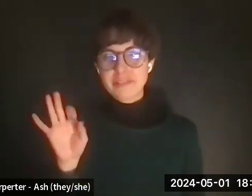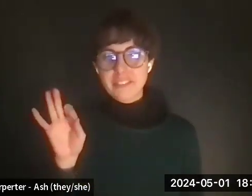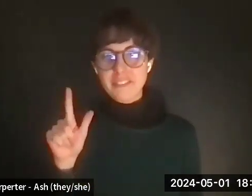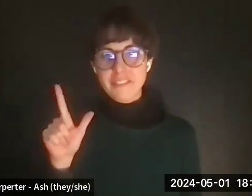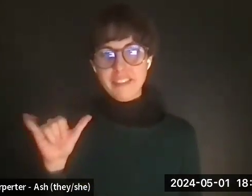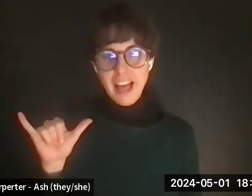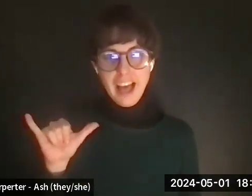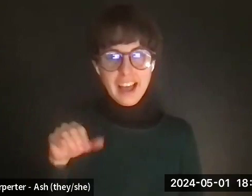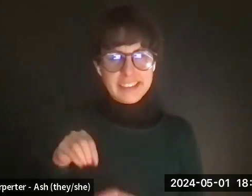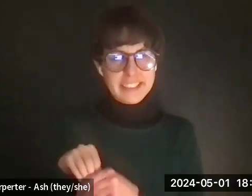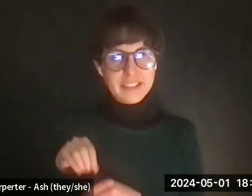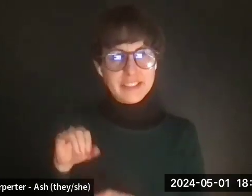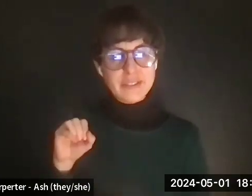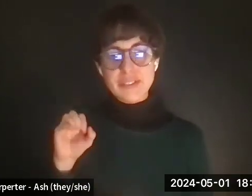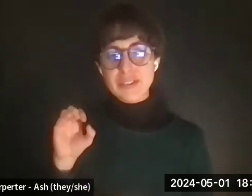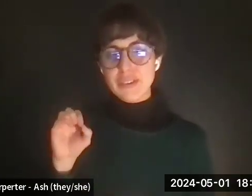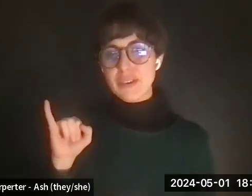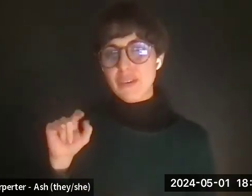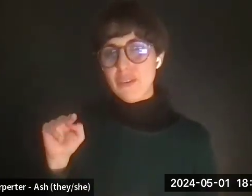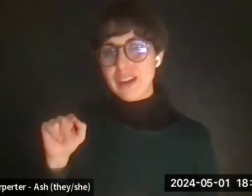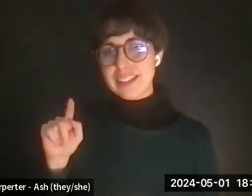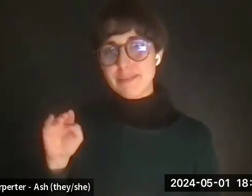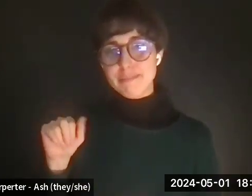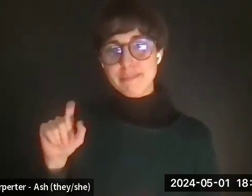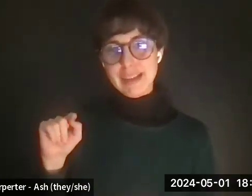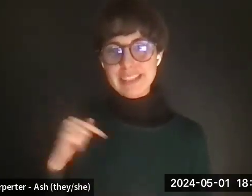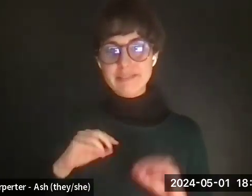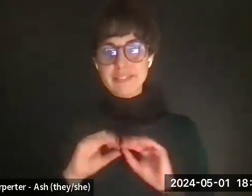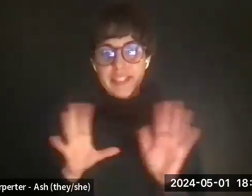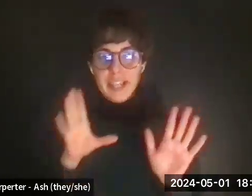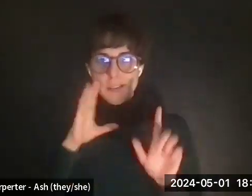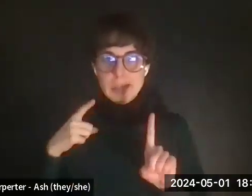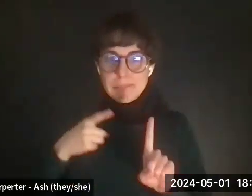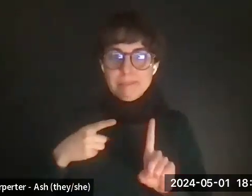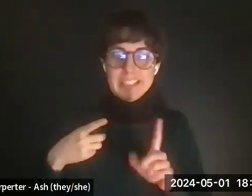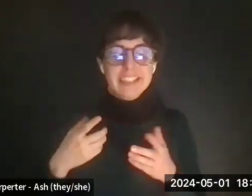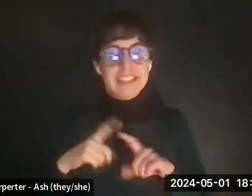pointing out things, but I want to say thank you for all the work that you've done. This is really exciting for me.